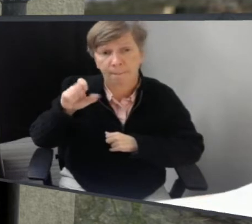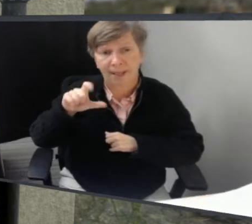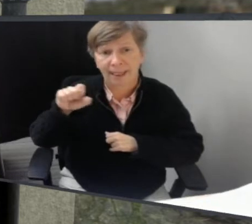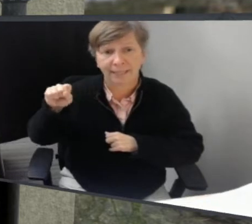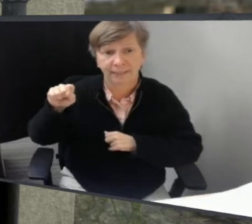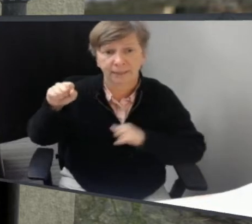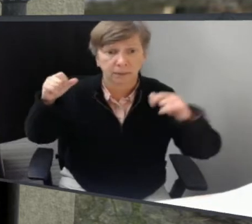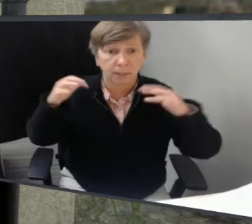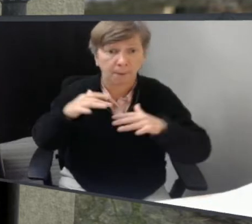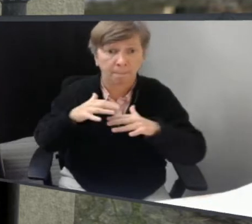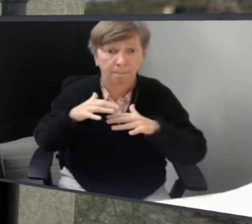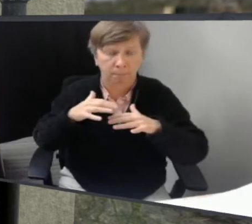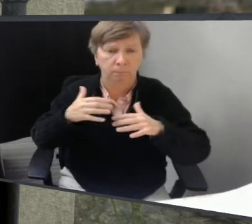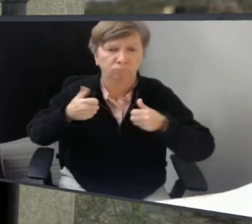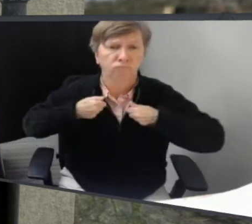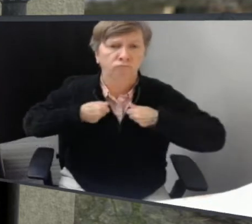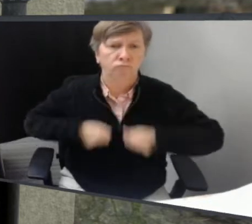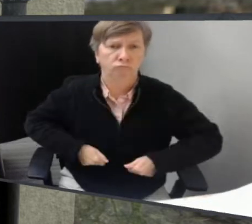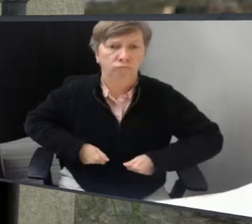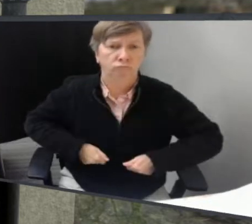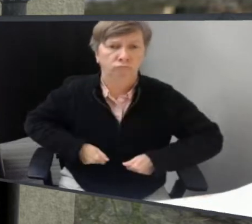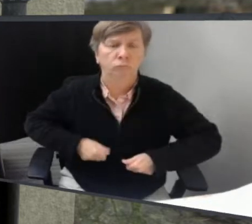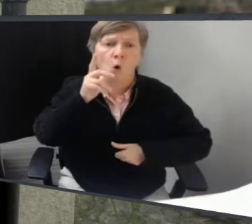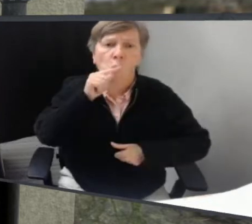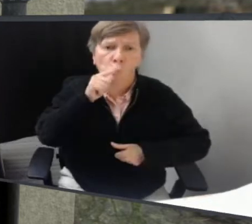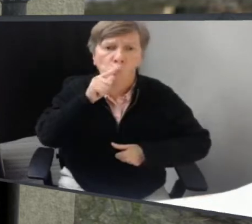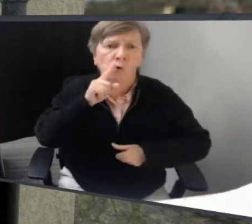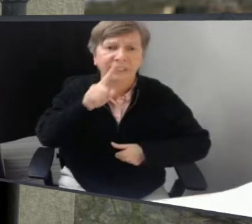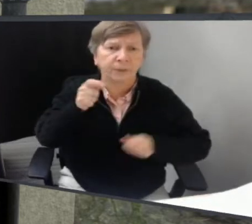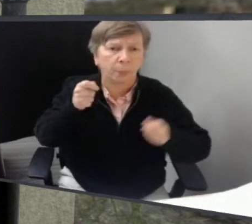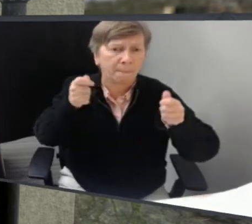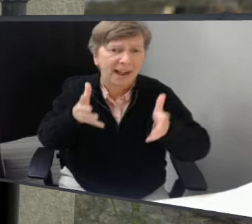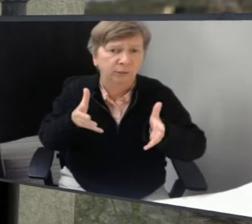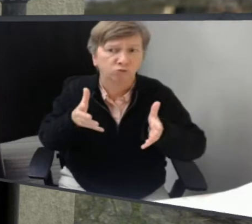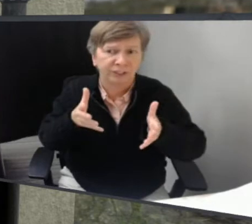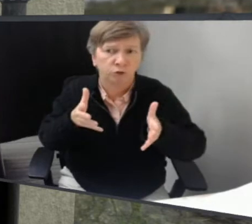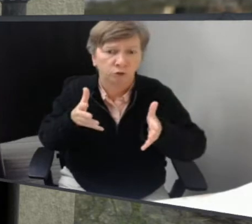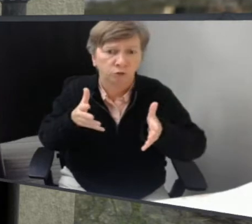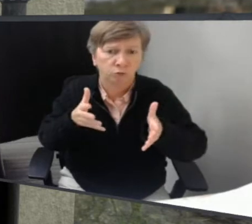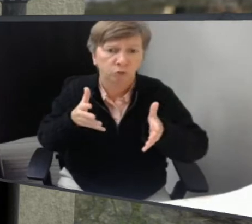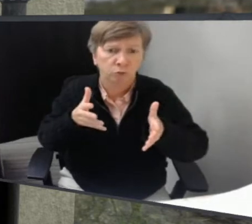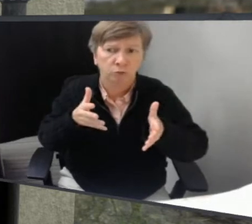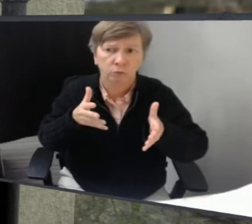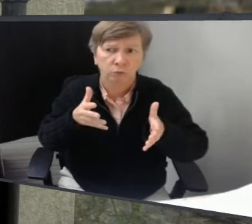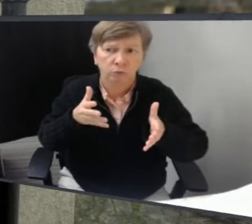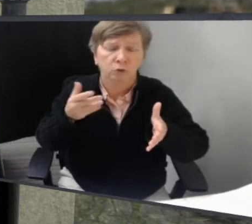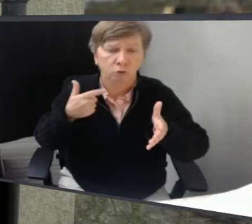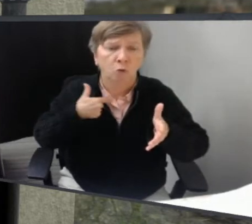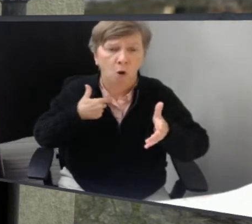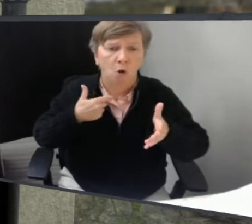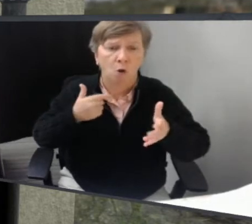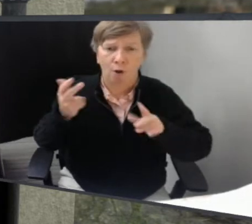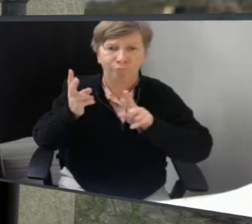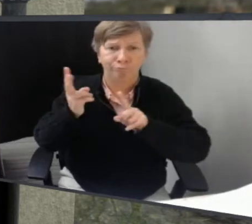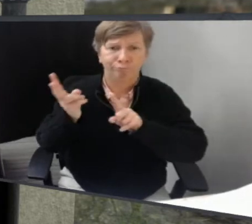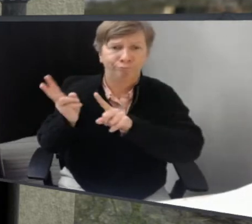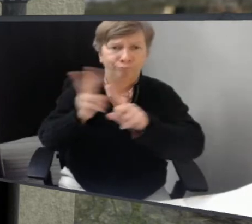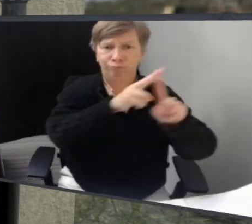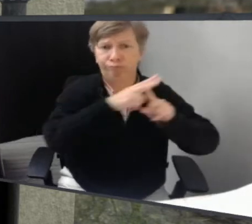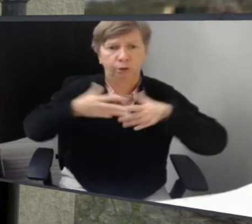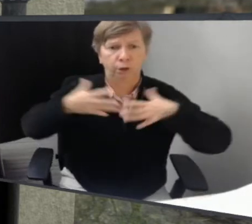members for the Frameless symposium would wear a specific color shirt, so that we would know that we